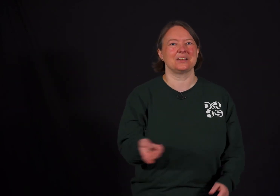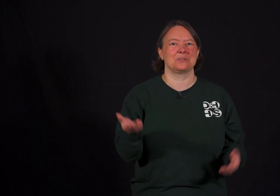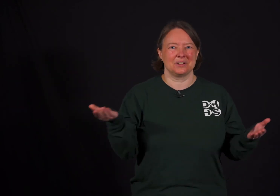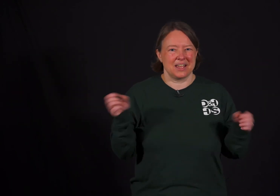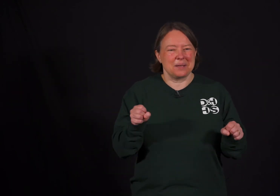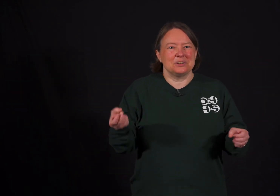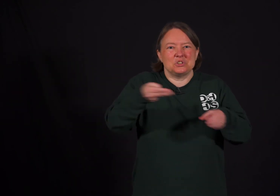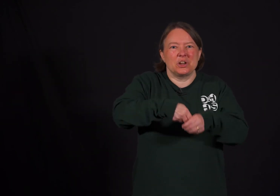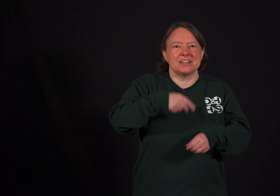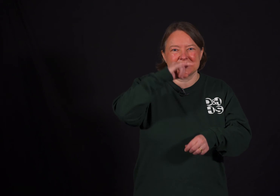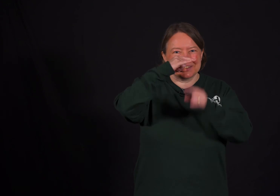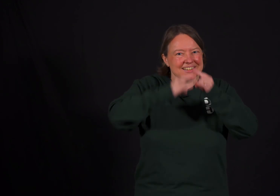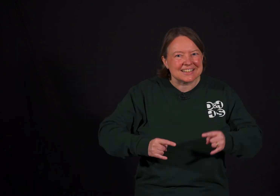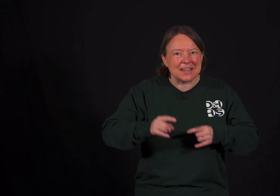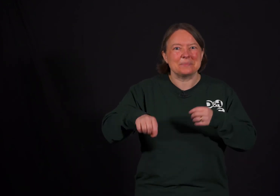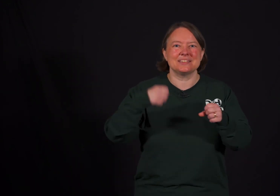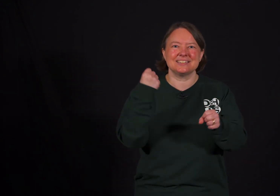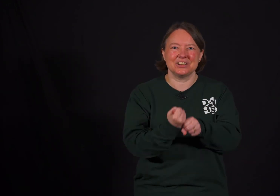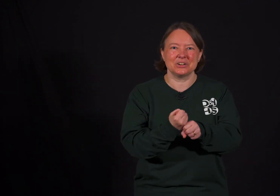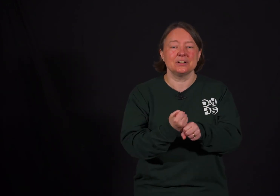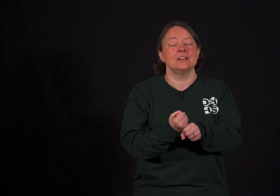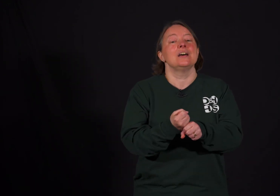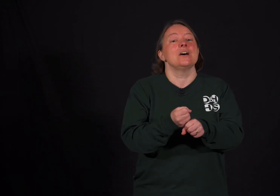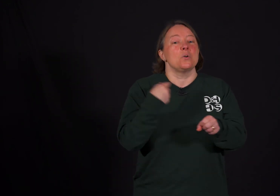that were able to join us for Kids Kamp this year.